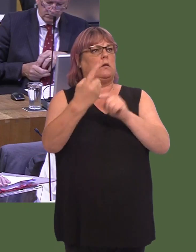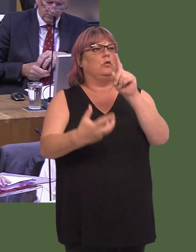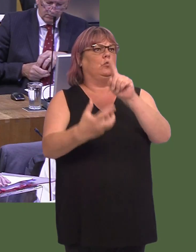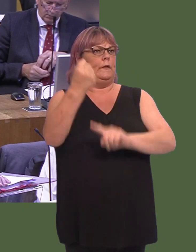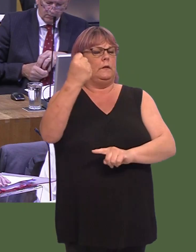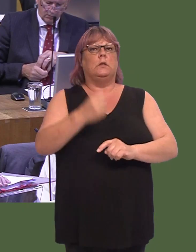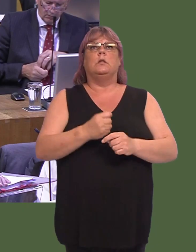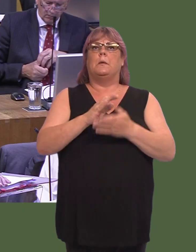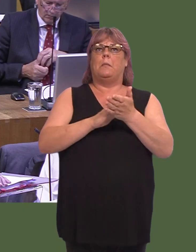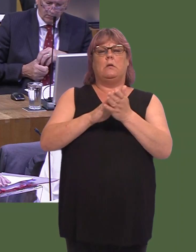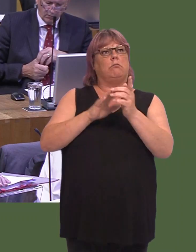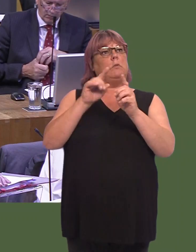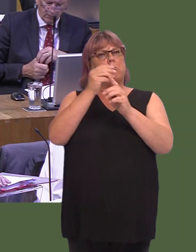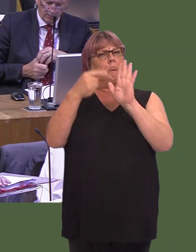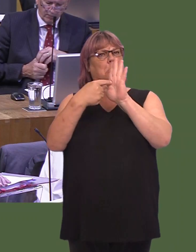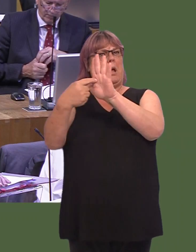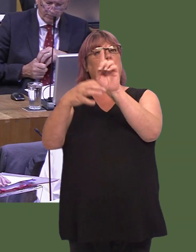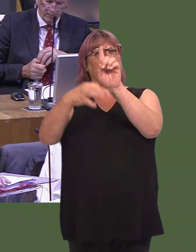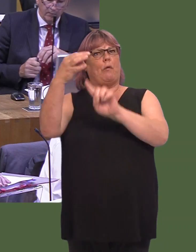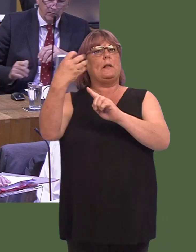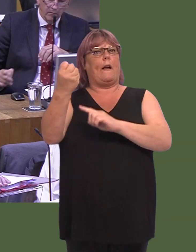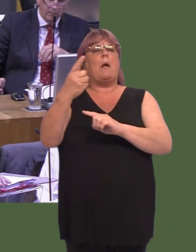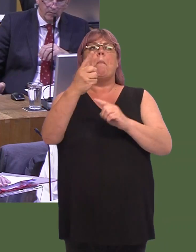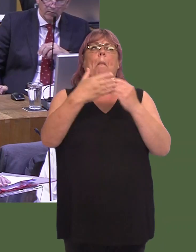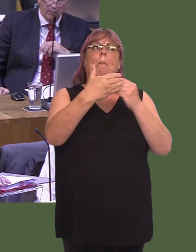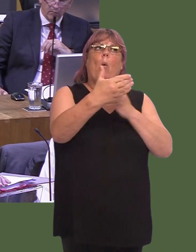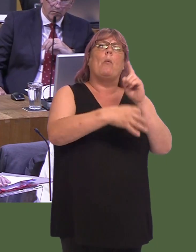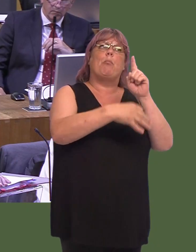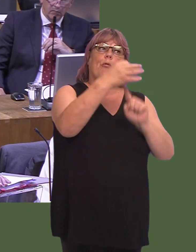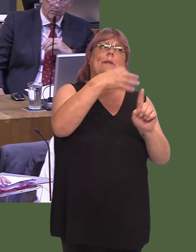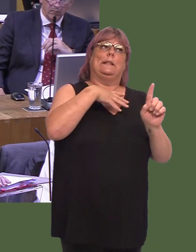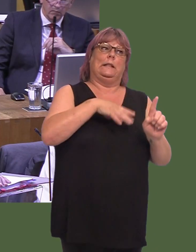So, mae pethau wedi gwella, ond mae’n wir i ddweud bod gwaith i’w wneud eto, ac mae’n